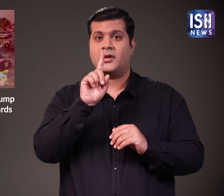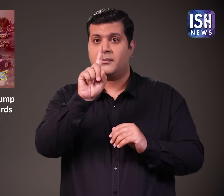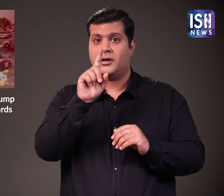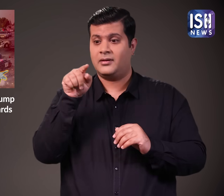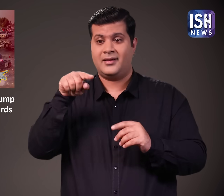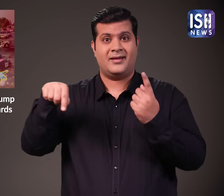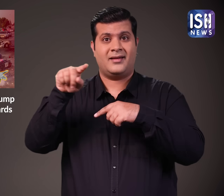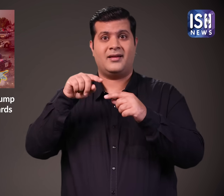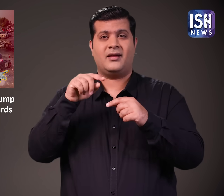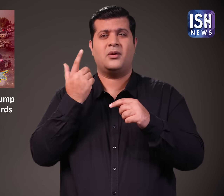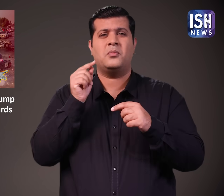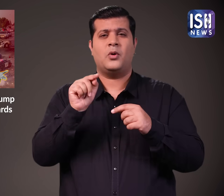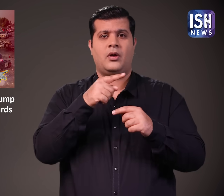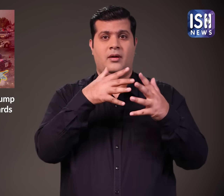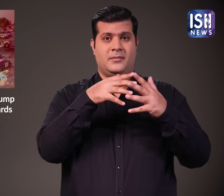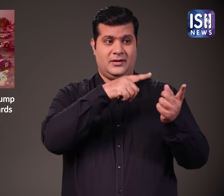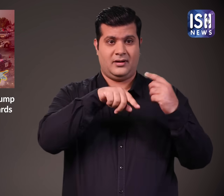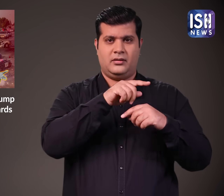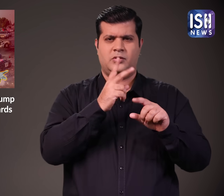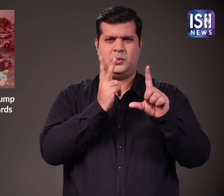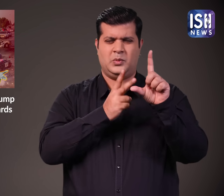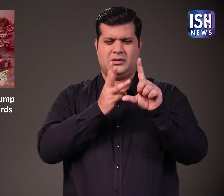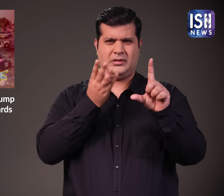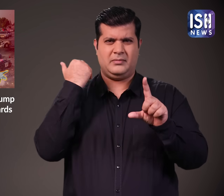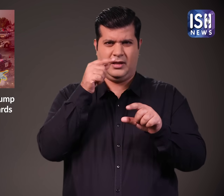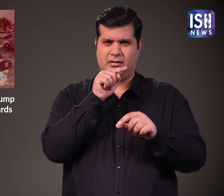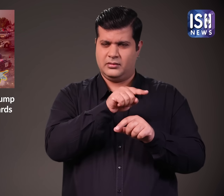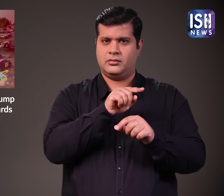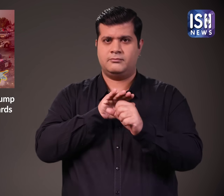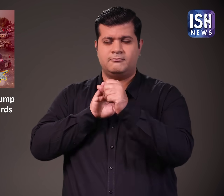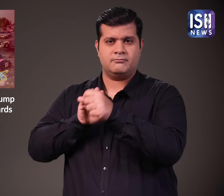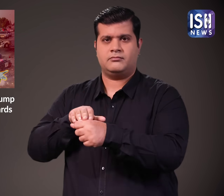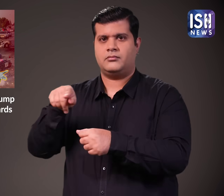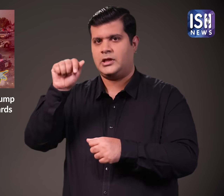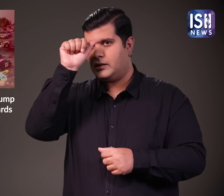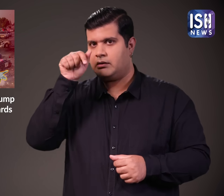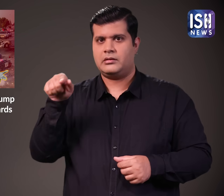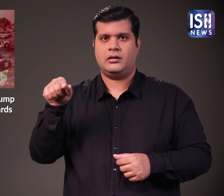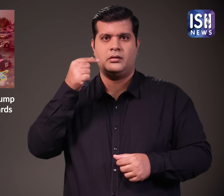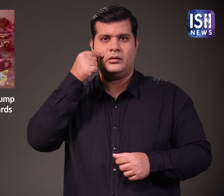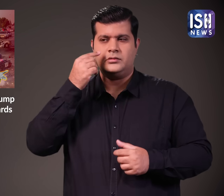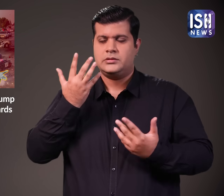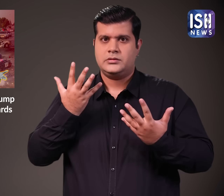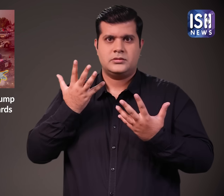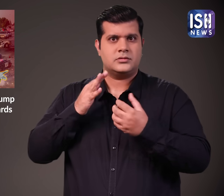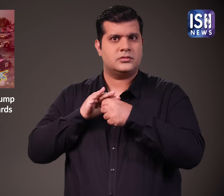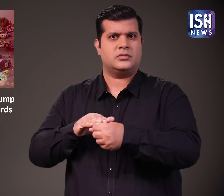For the past 2–3 years, Indians living in the US have been facing a lot of racism.